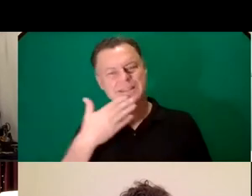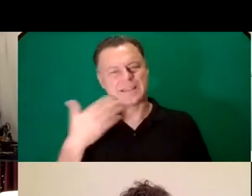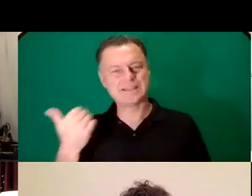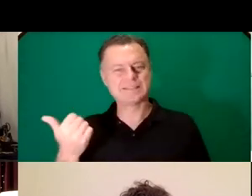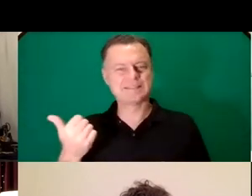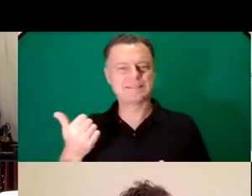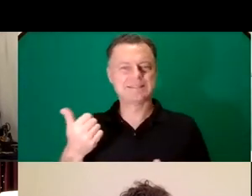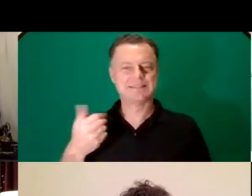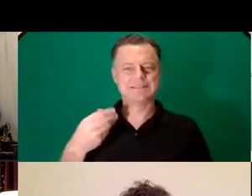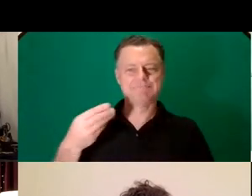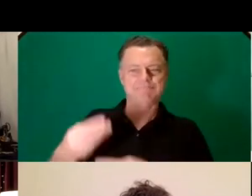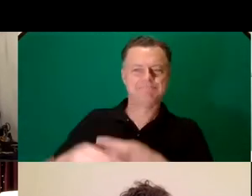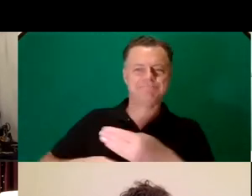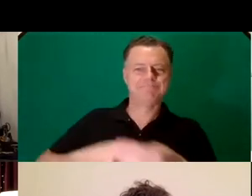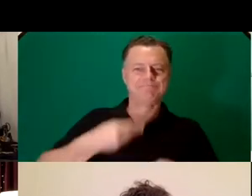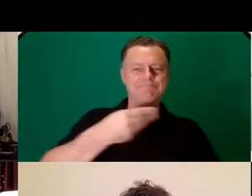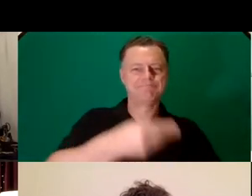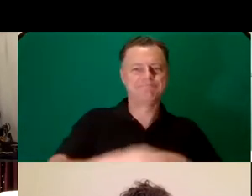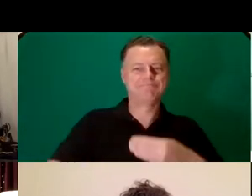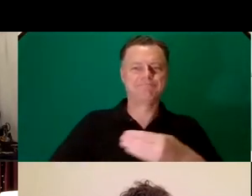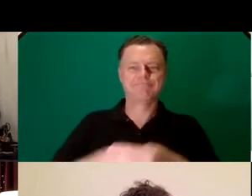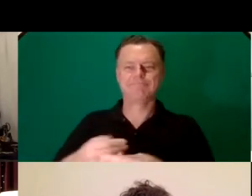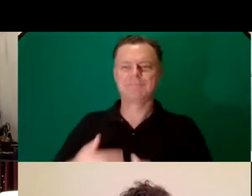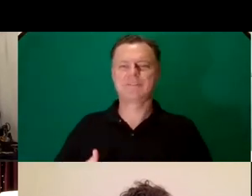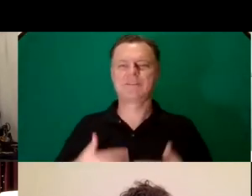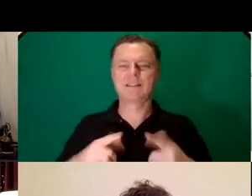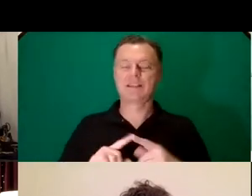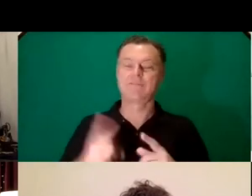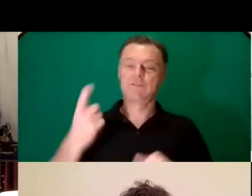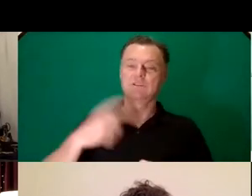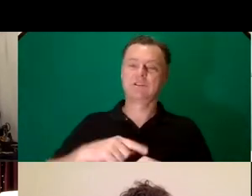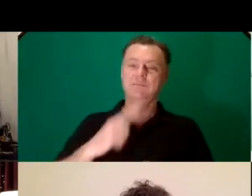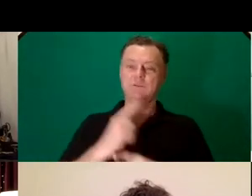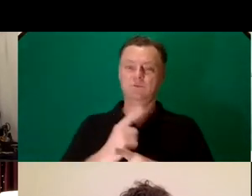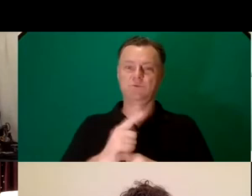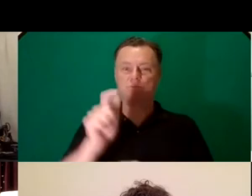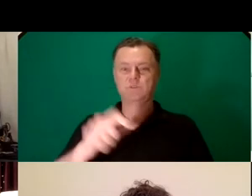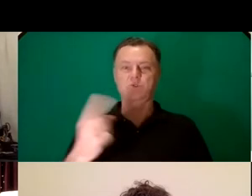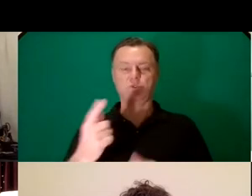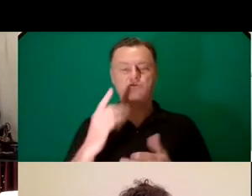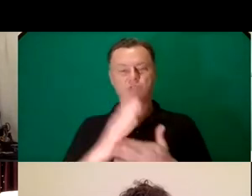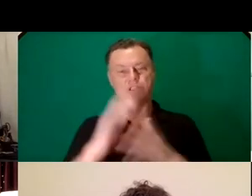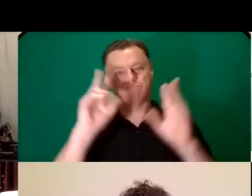of exchange for people to just feel like they they were for the first time speaking with someone who understood.